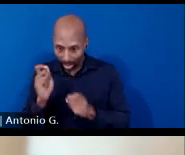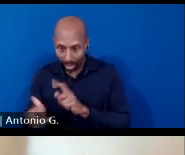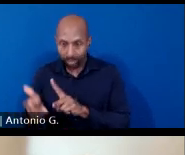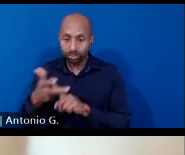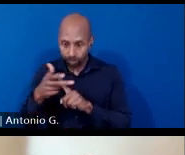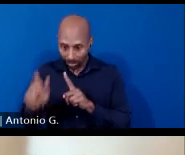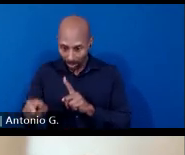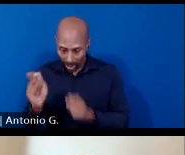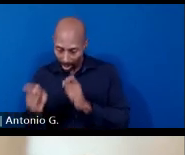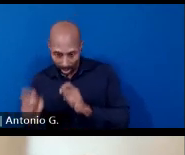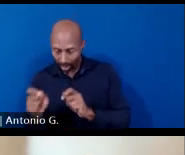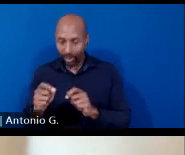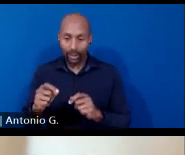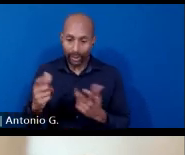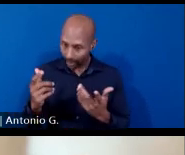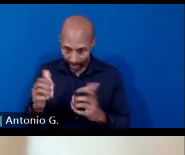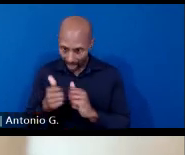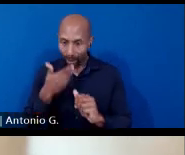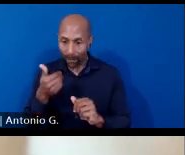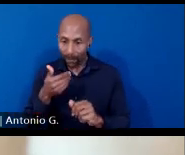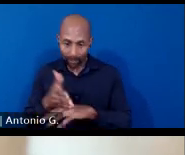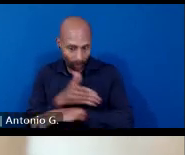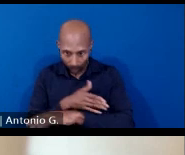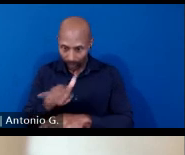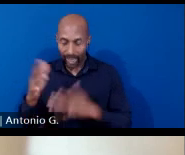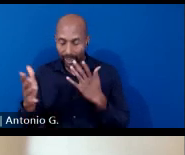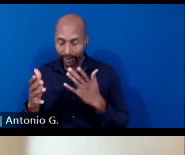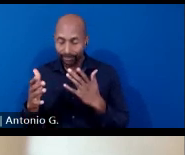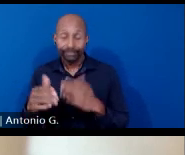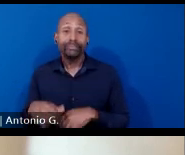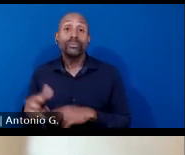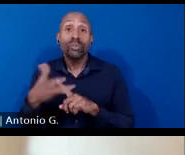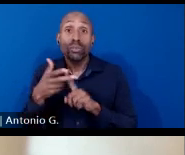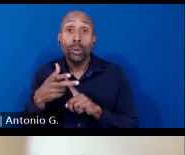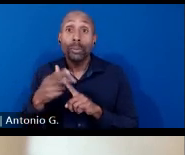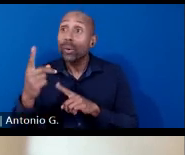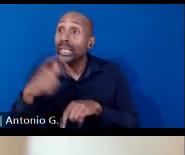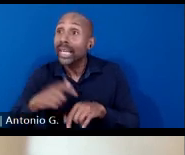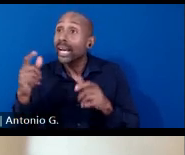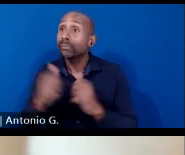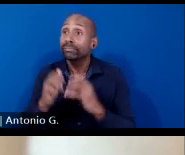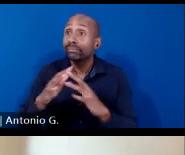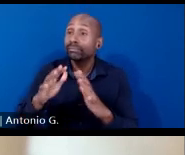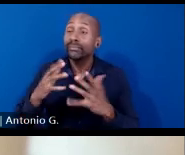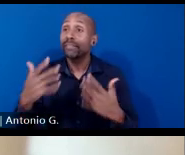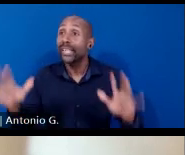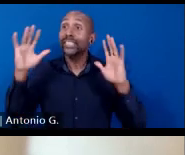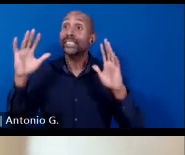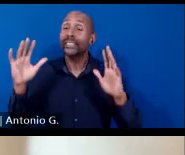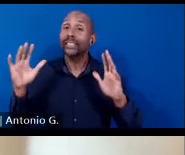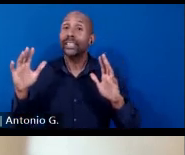It's just recruitment is it's not something that you do when you start a program and then it kind of takes care of itself.